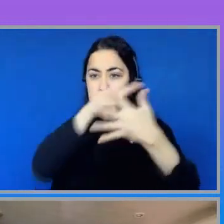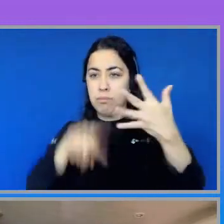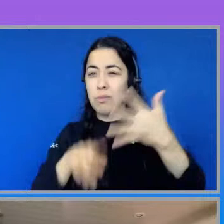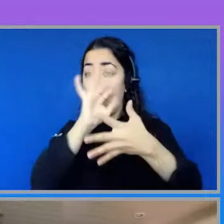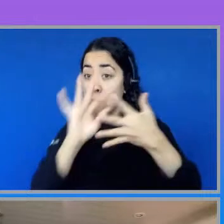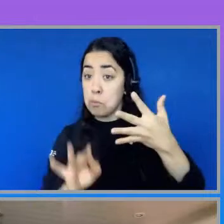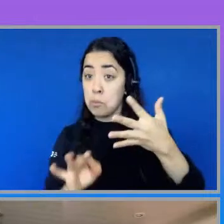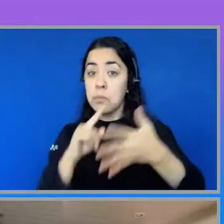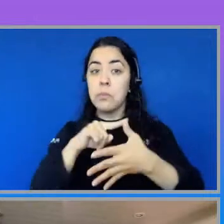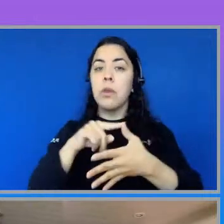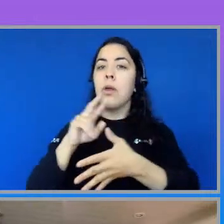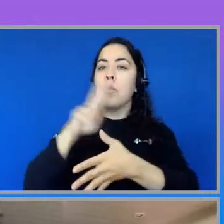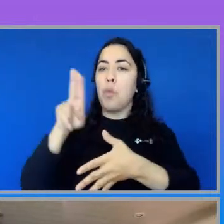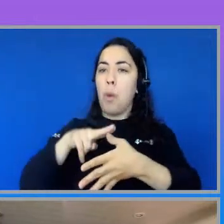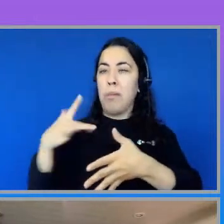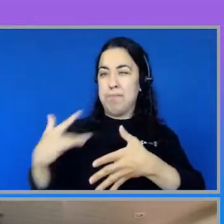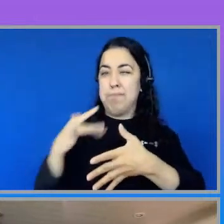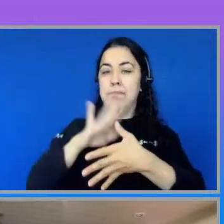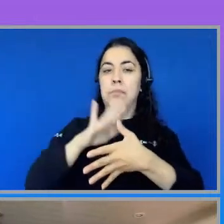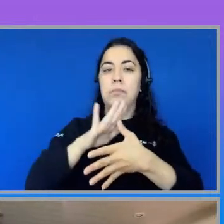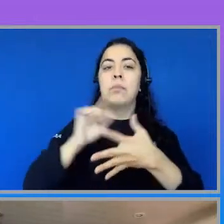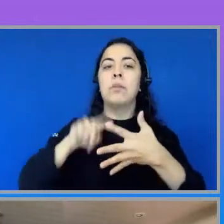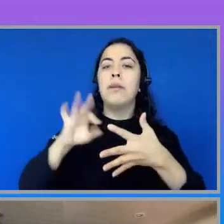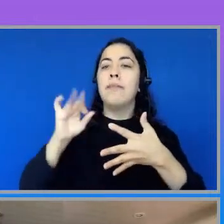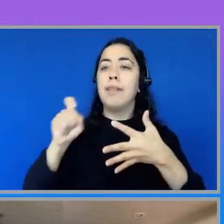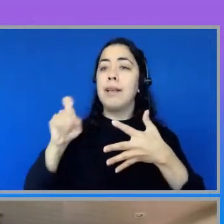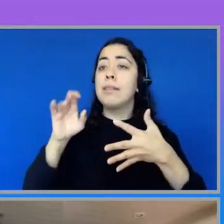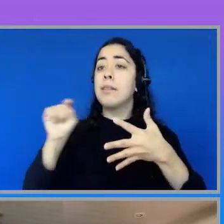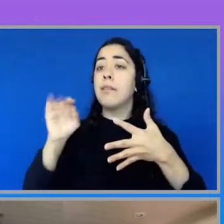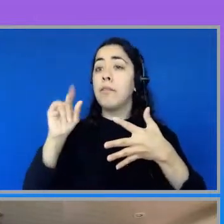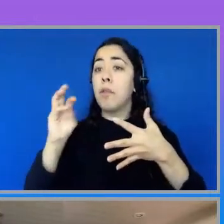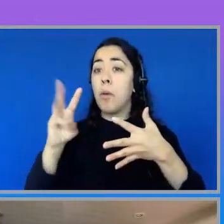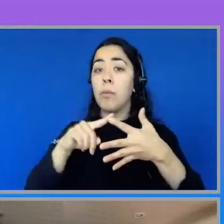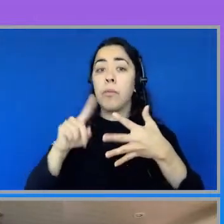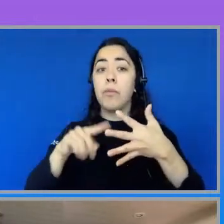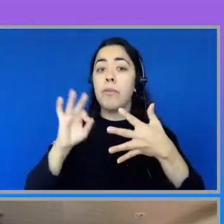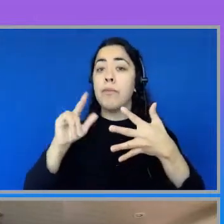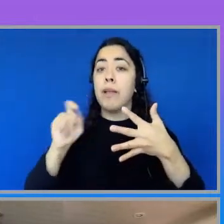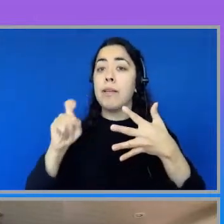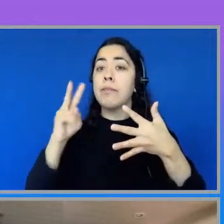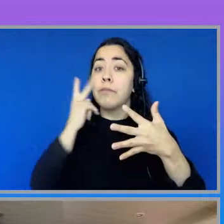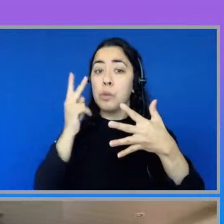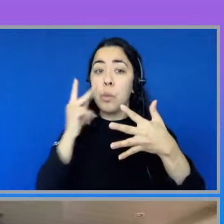how it normally behaves. We've